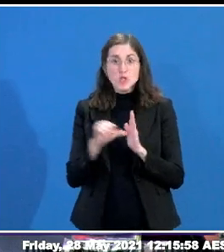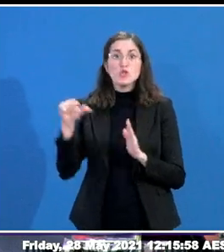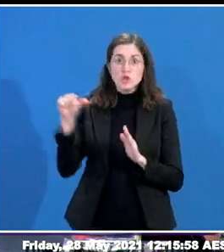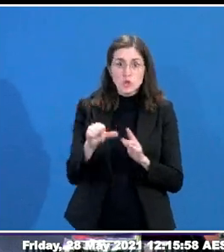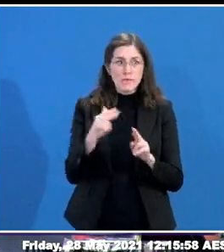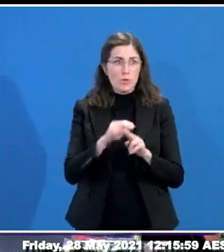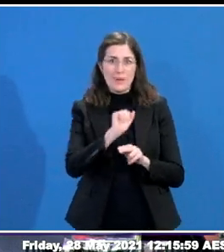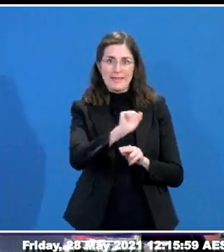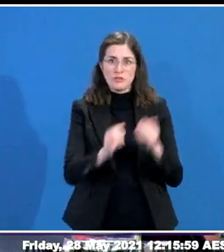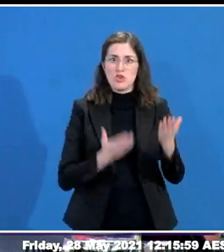Yes.